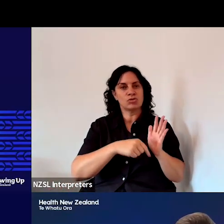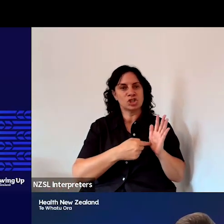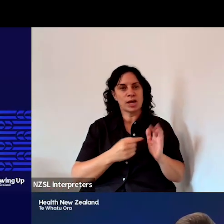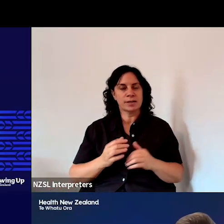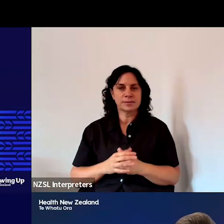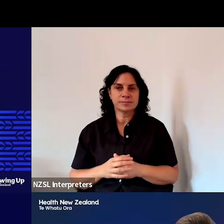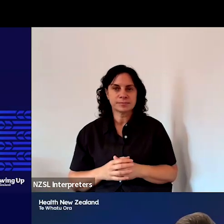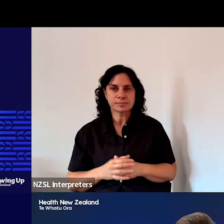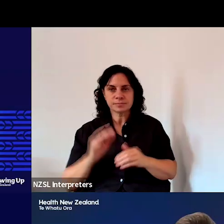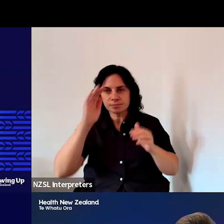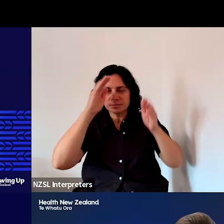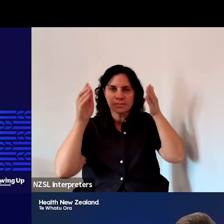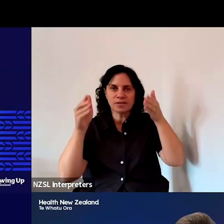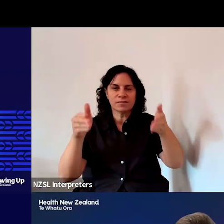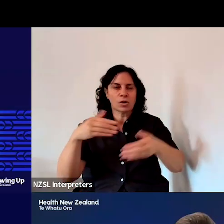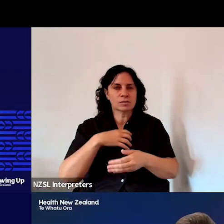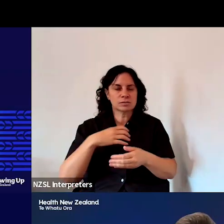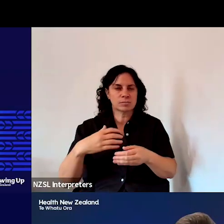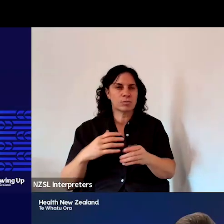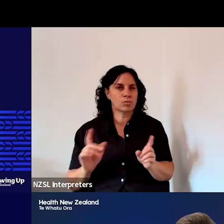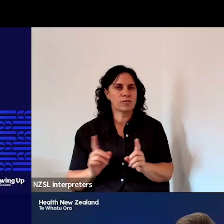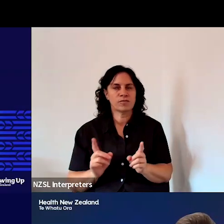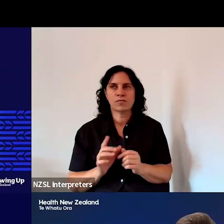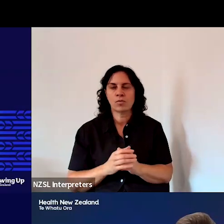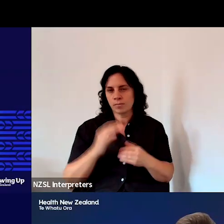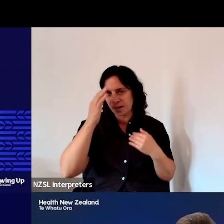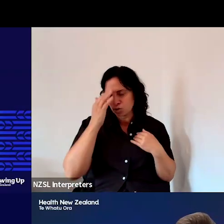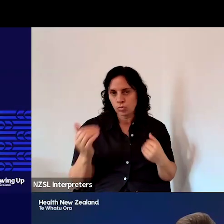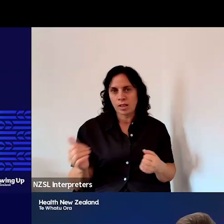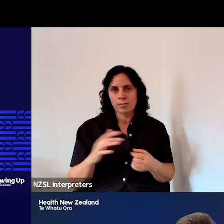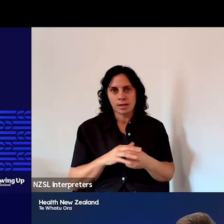Focusing more on aspects of mental wellbeing was definitely a priority, for,